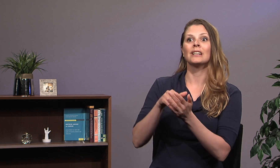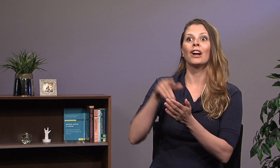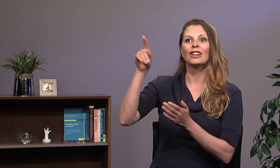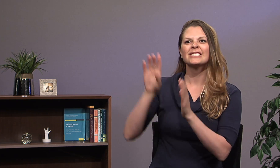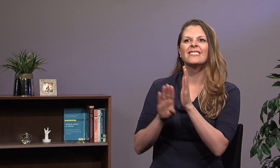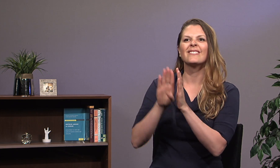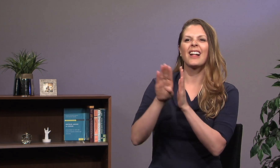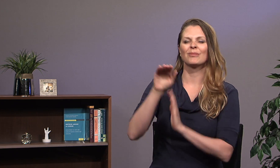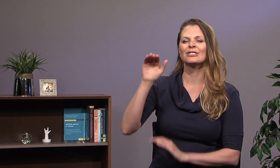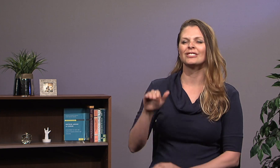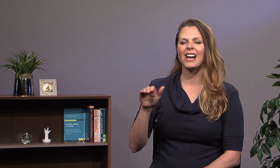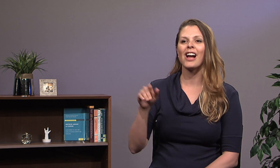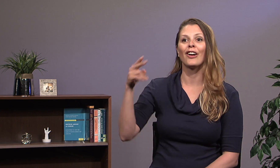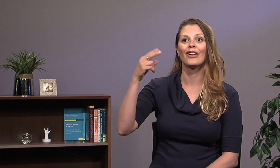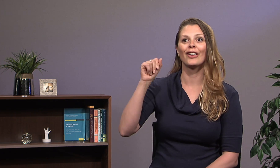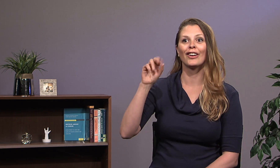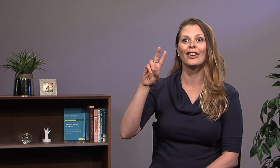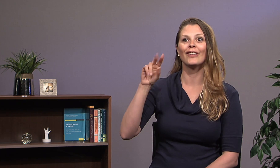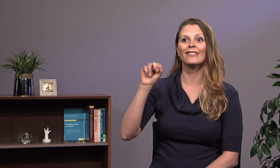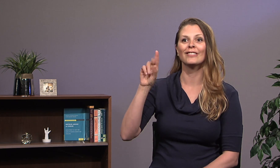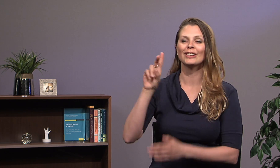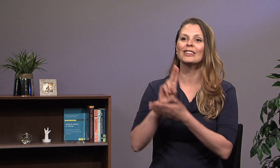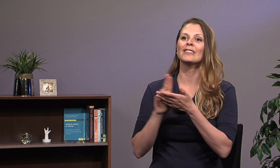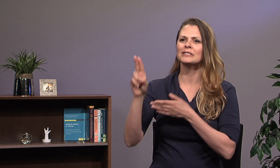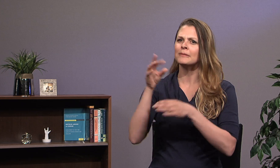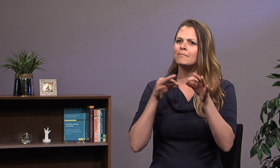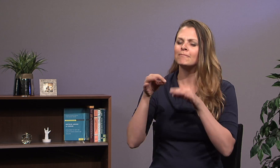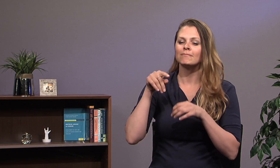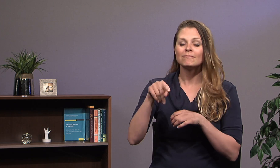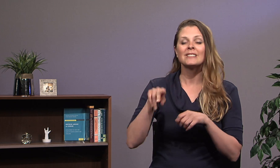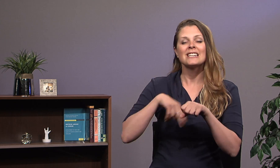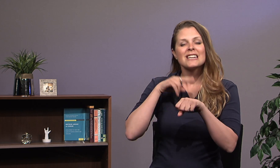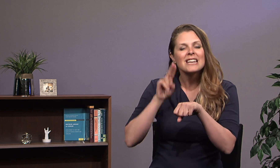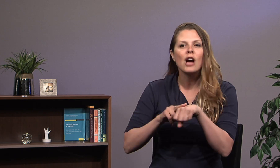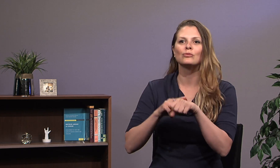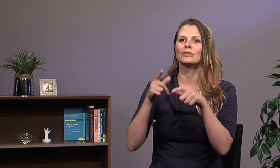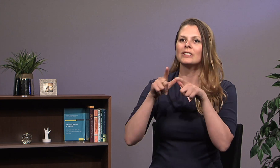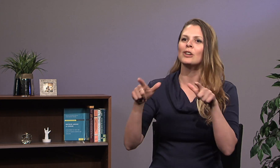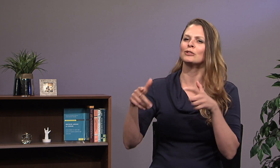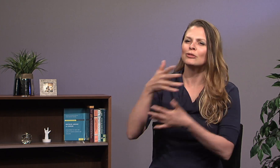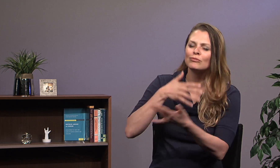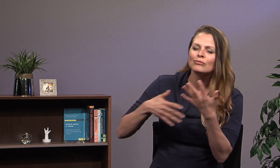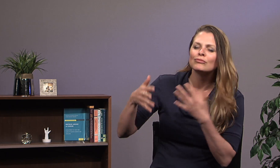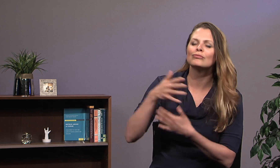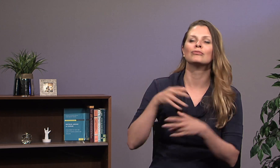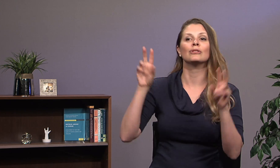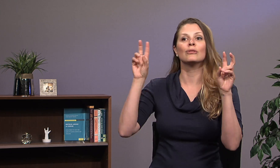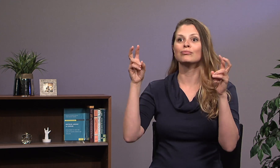The Center on the Developing Child at Harvard University describes this natural language interaction